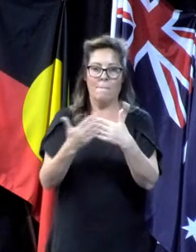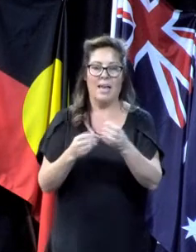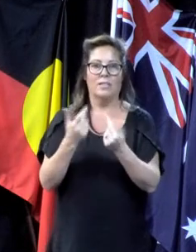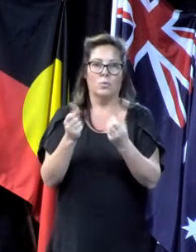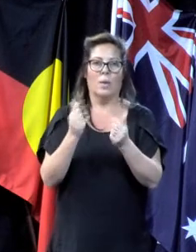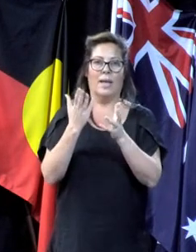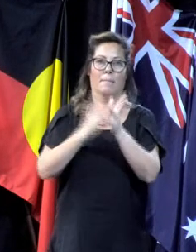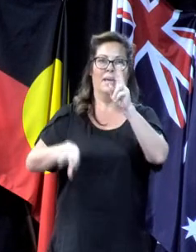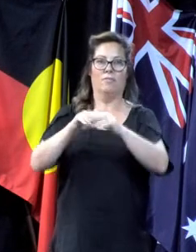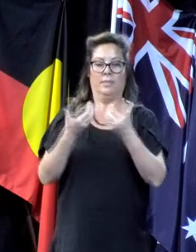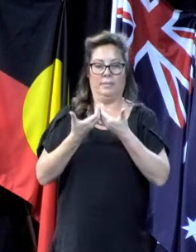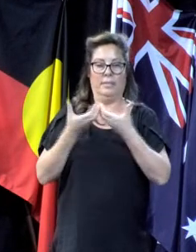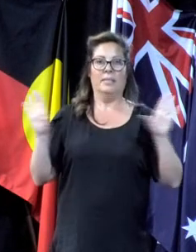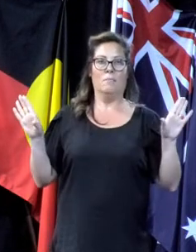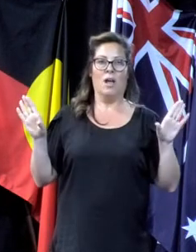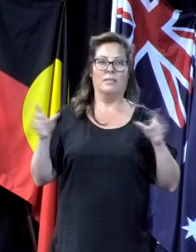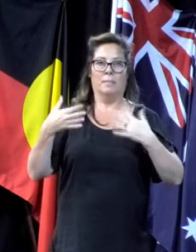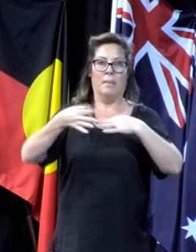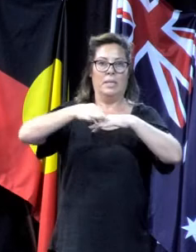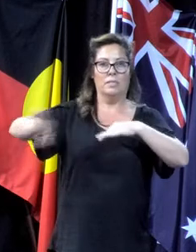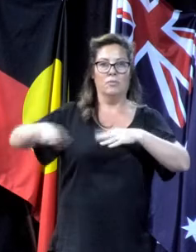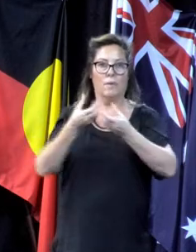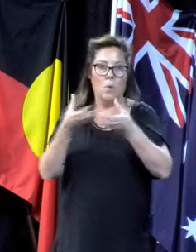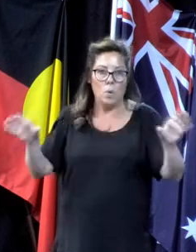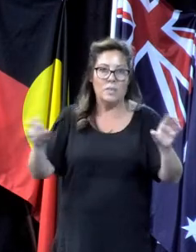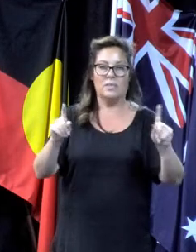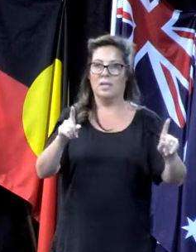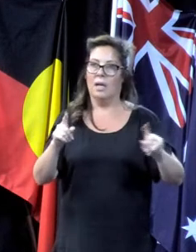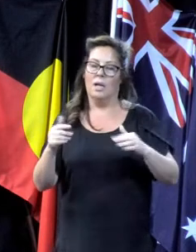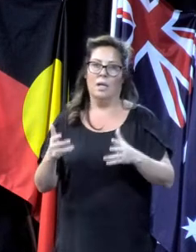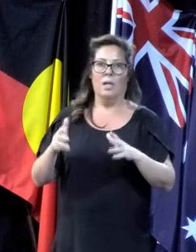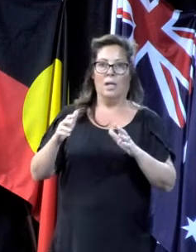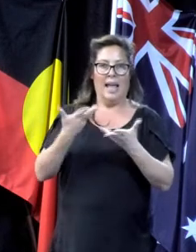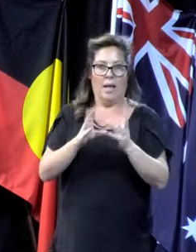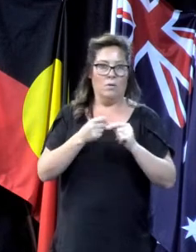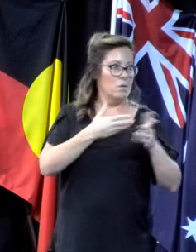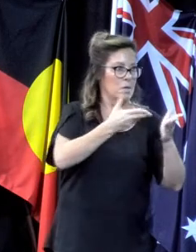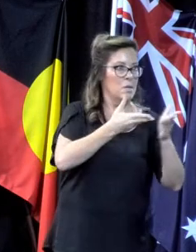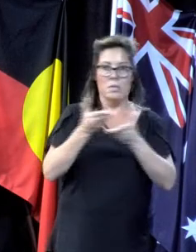are separated, for example? MS PRICHARD: So both parents are important regardless of their marital status, so...